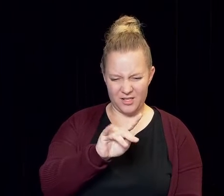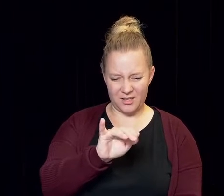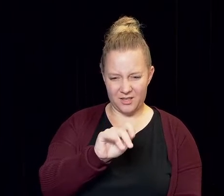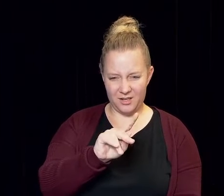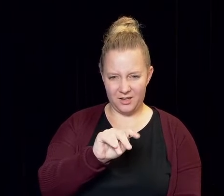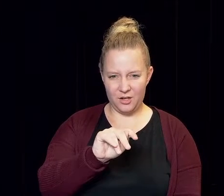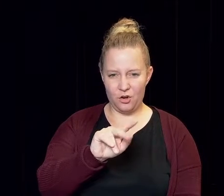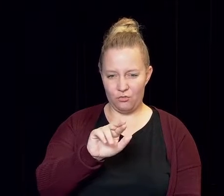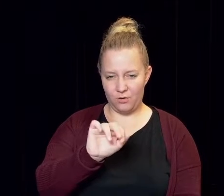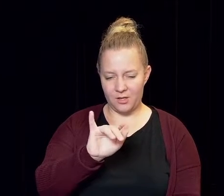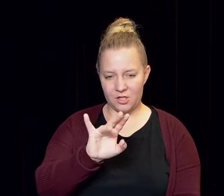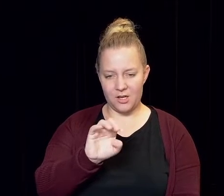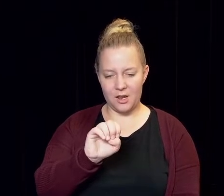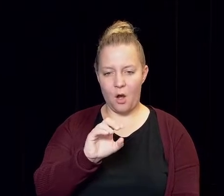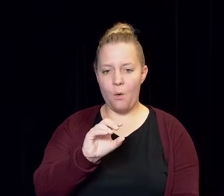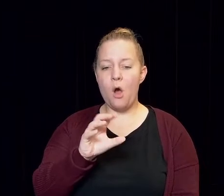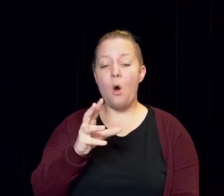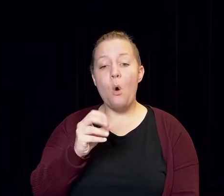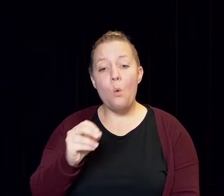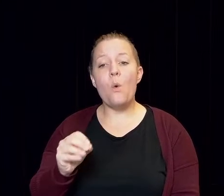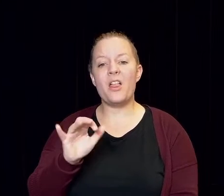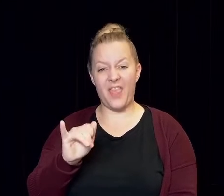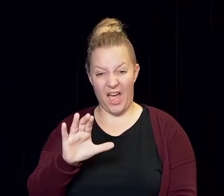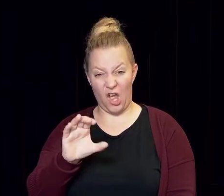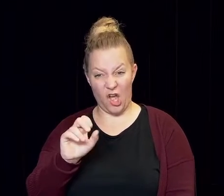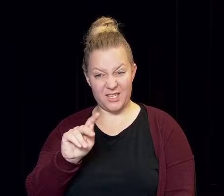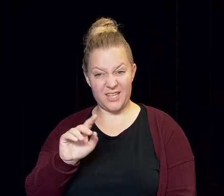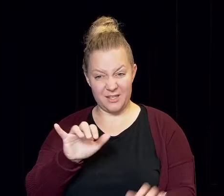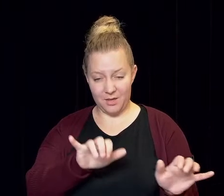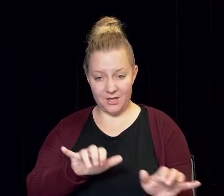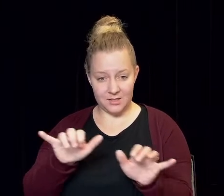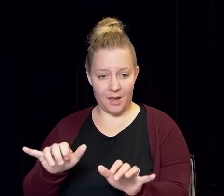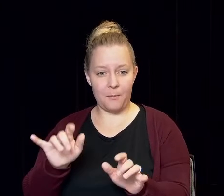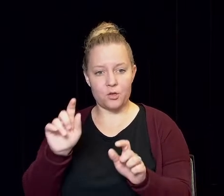that constant for it to be the same. So, circle the table that represents a proportional relationship